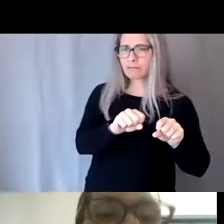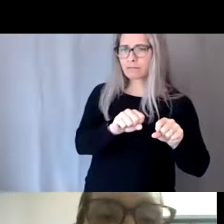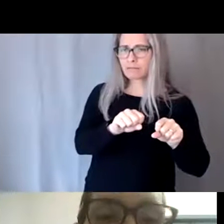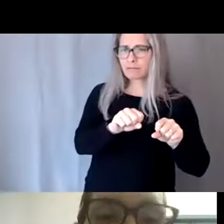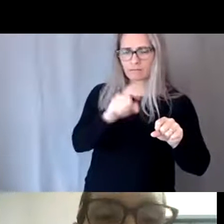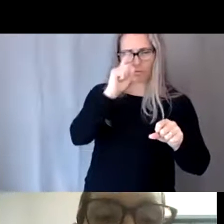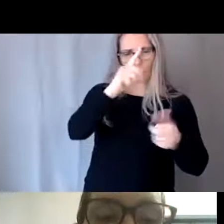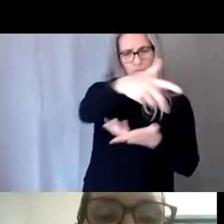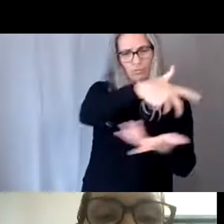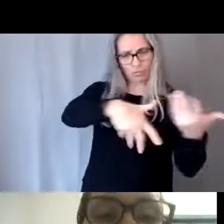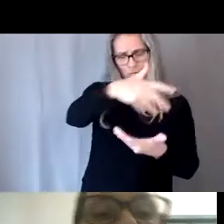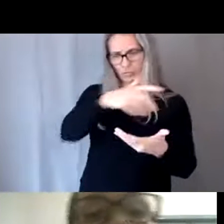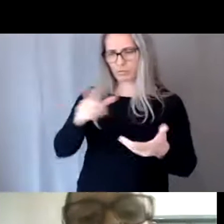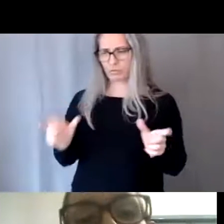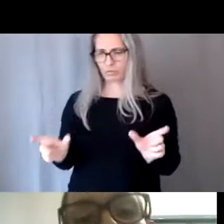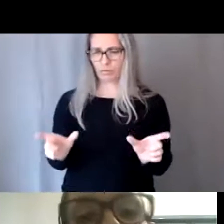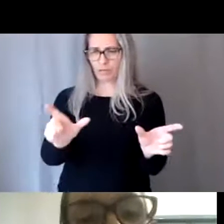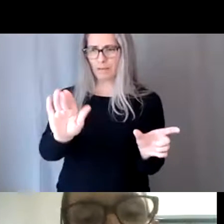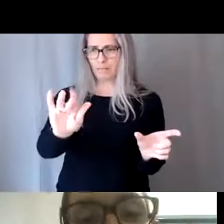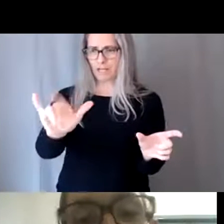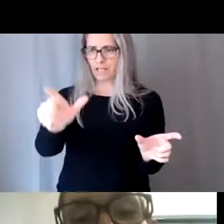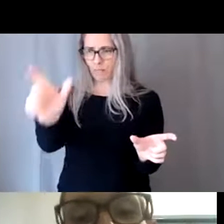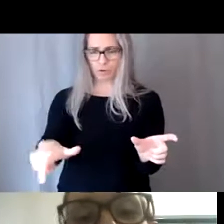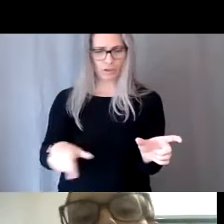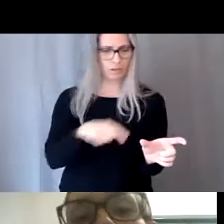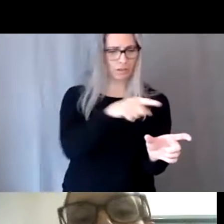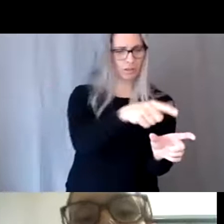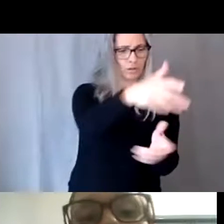world something similar happens with the